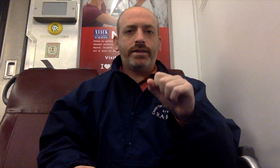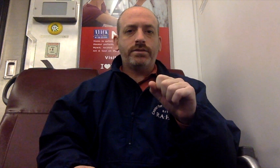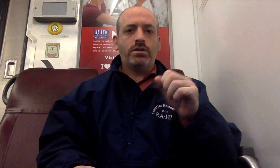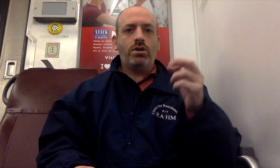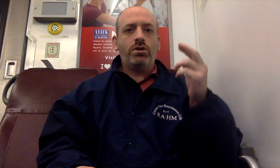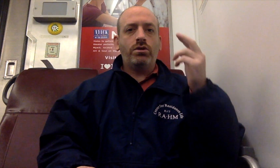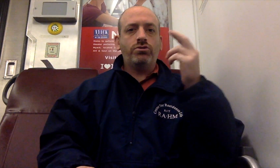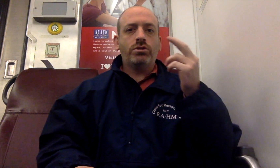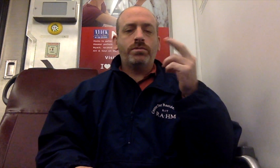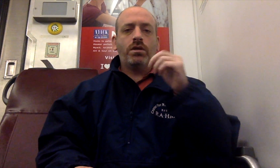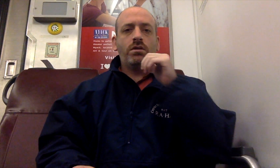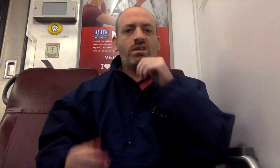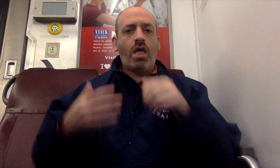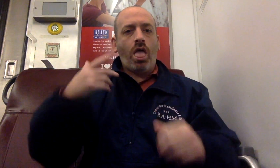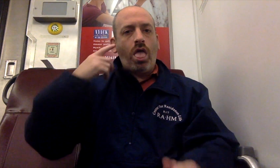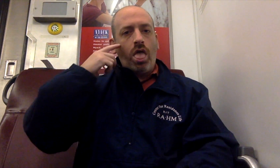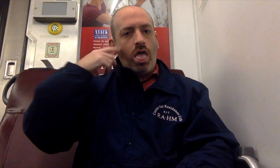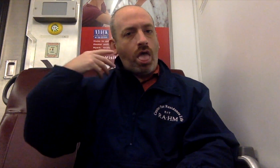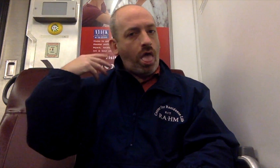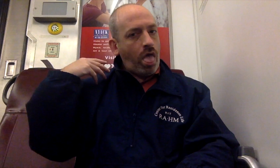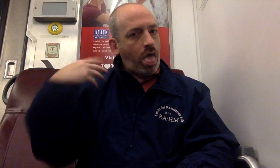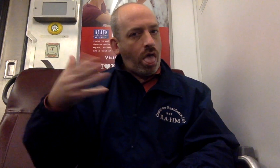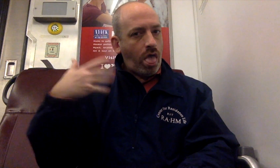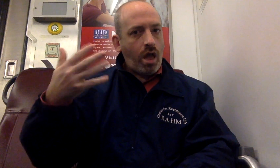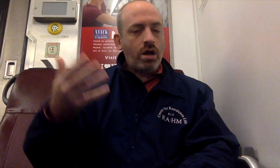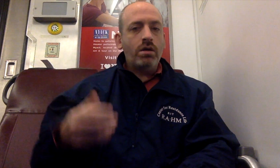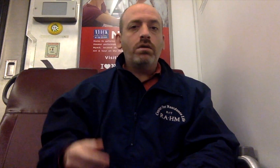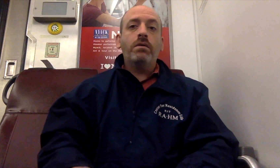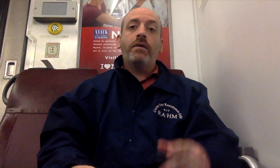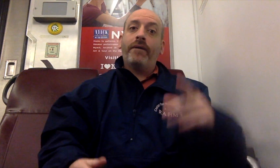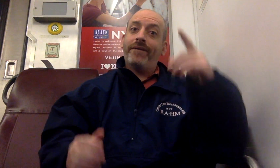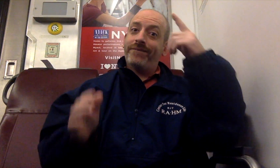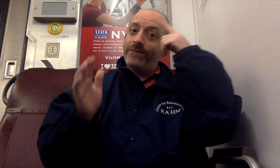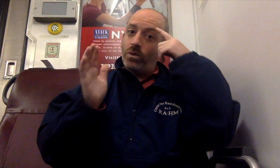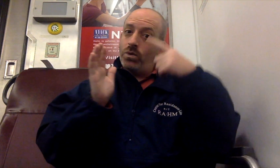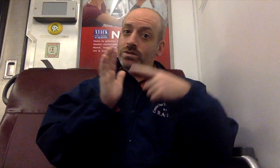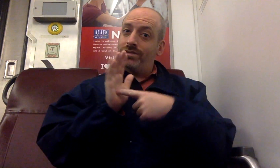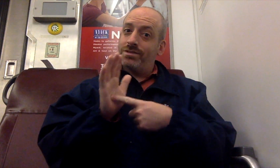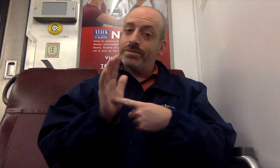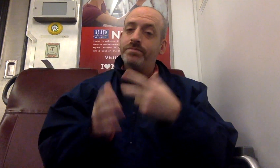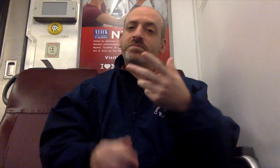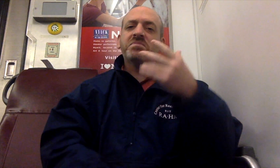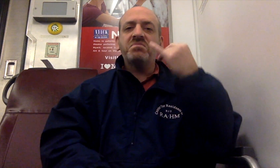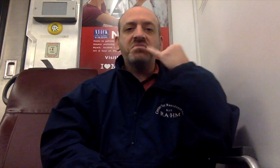What is "reasonable accommodation" means. For example,